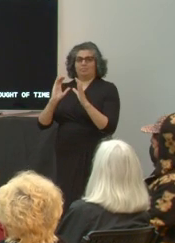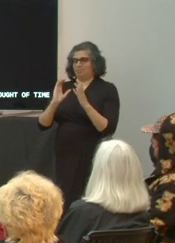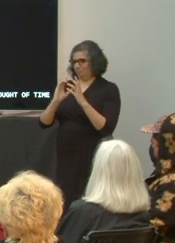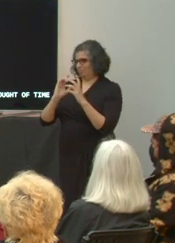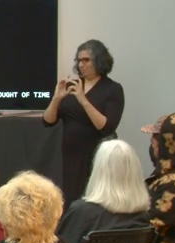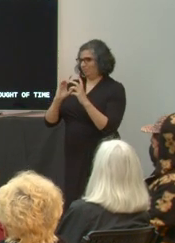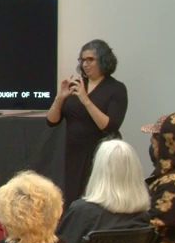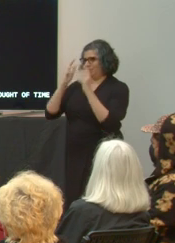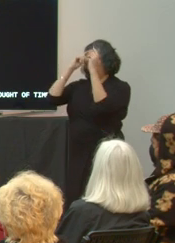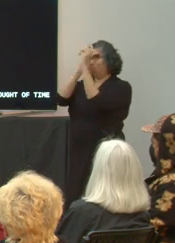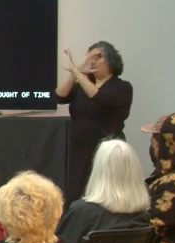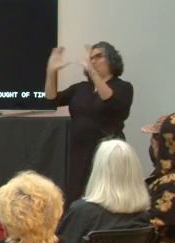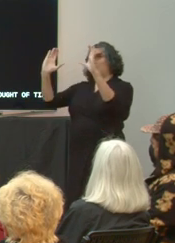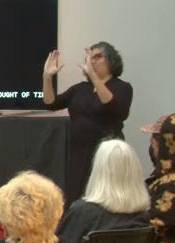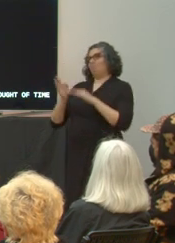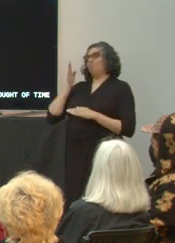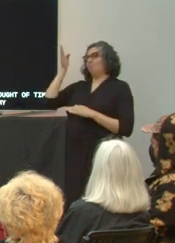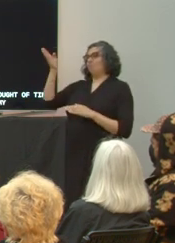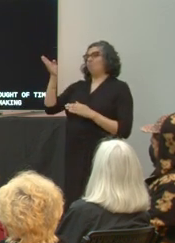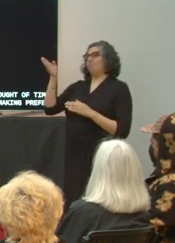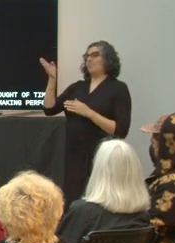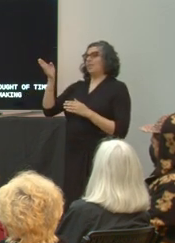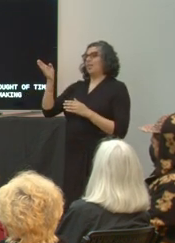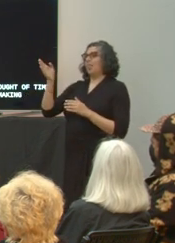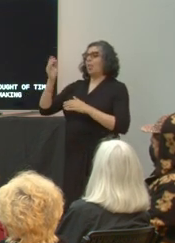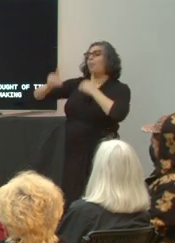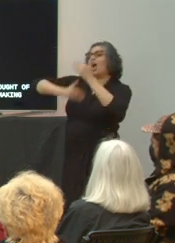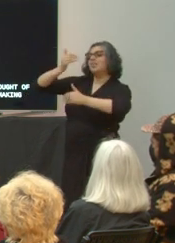performance in the process of making performance is